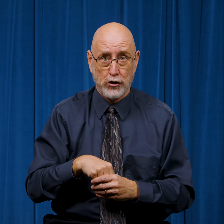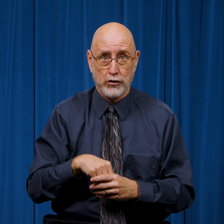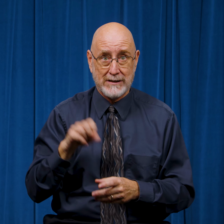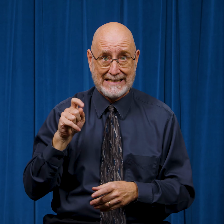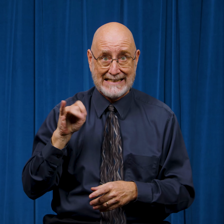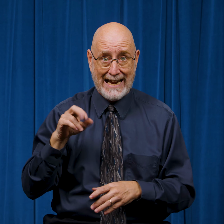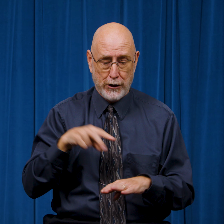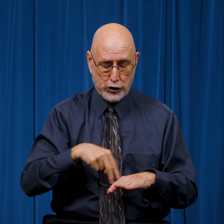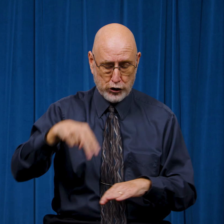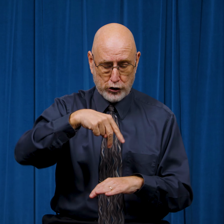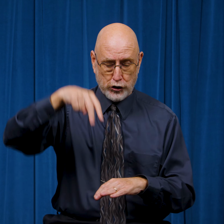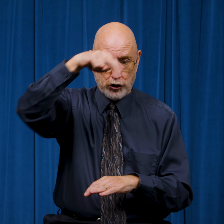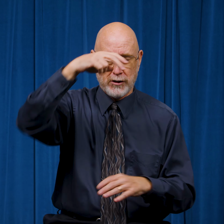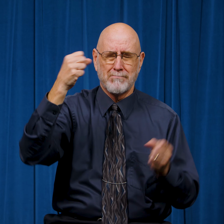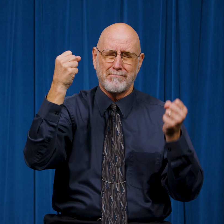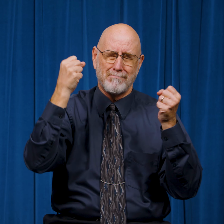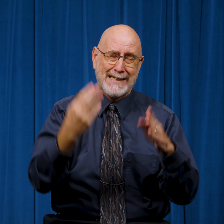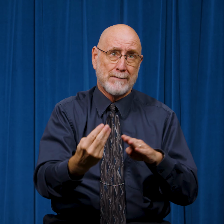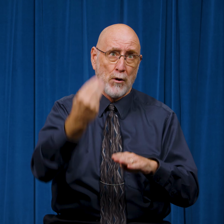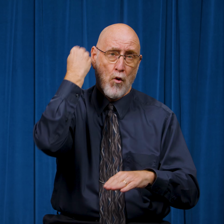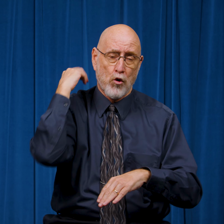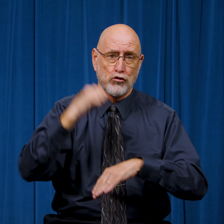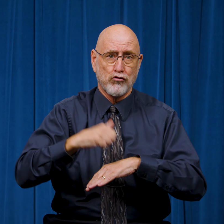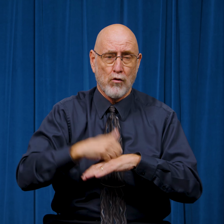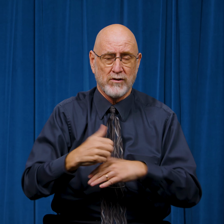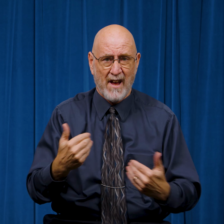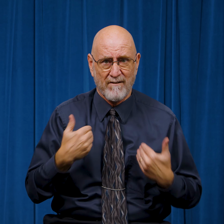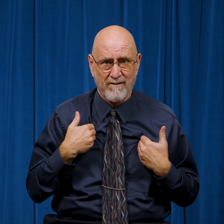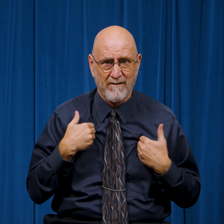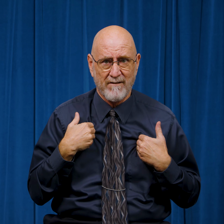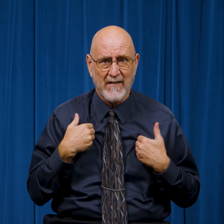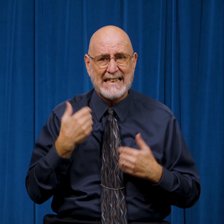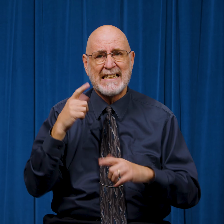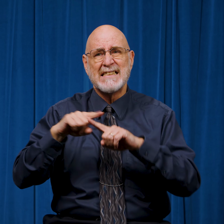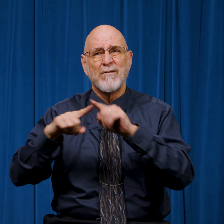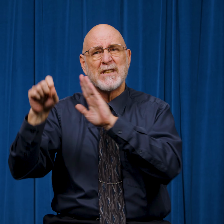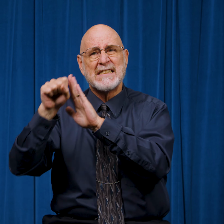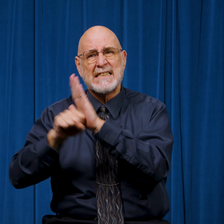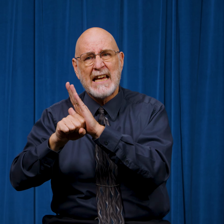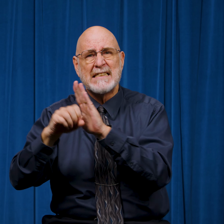one can see many memorial stones donated by various states and cities,